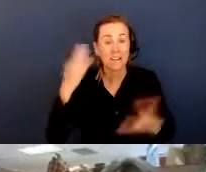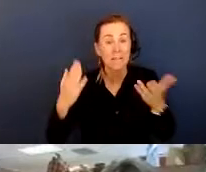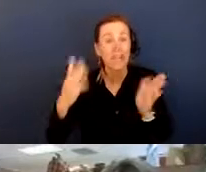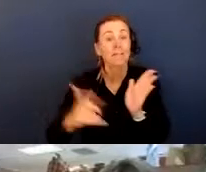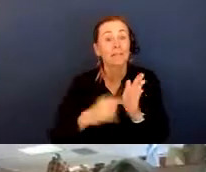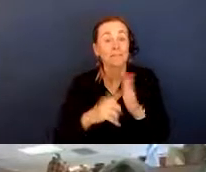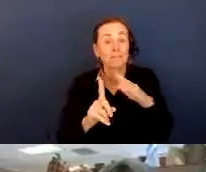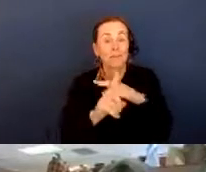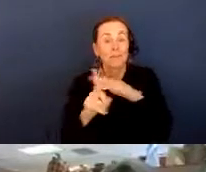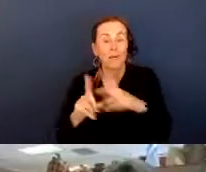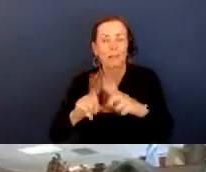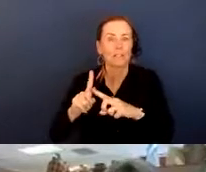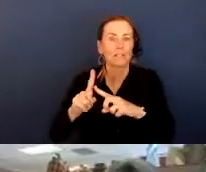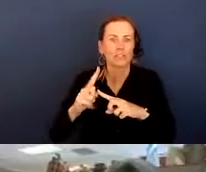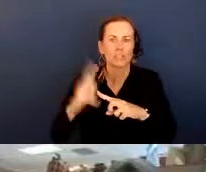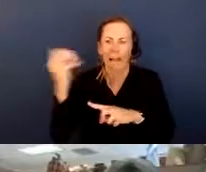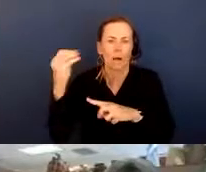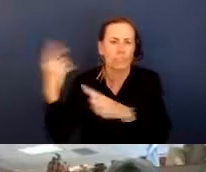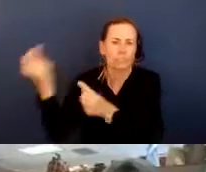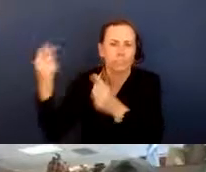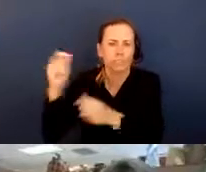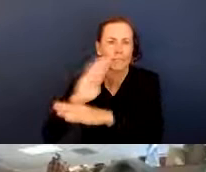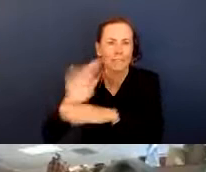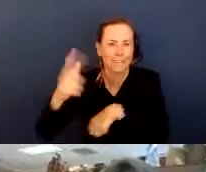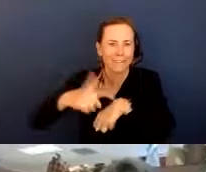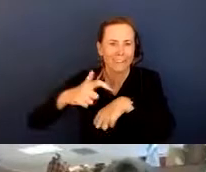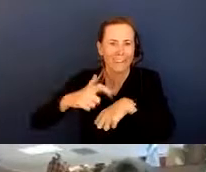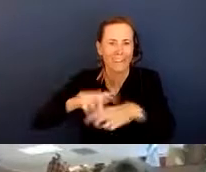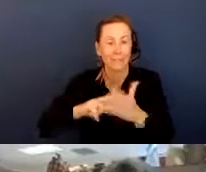Maybe she will show up in some places. But she is now working offsite. It is a busy time of the year.